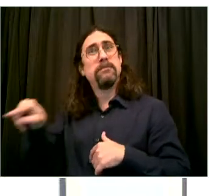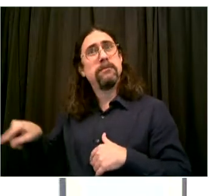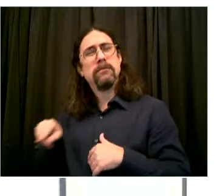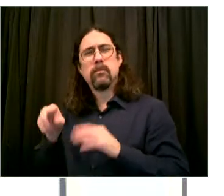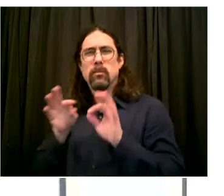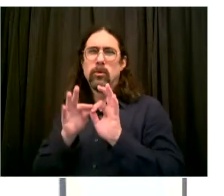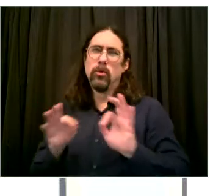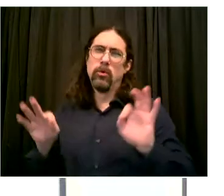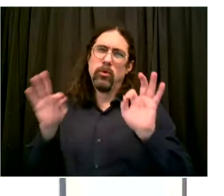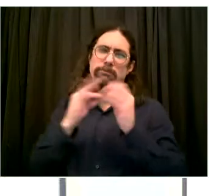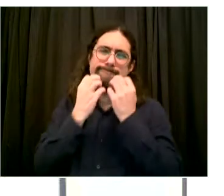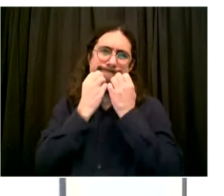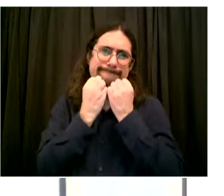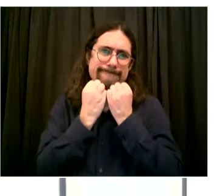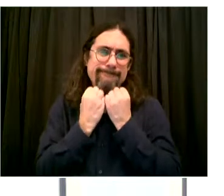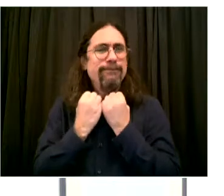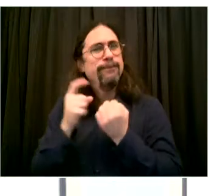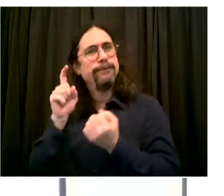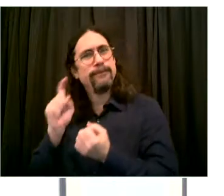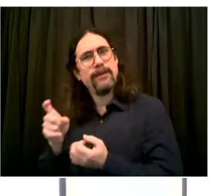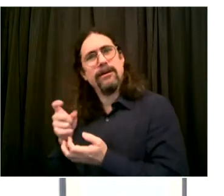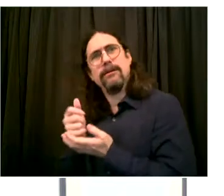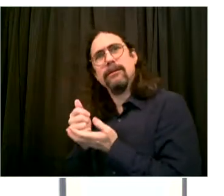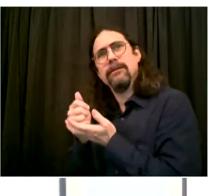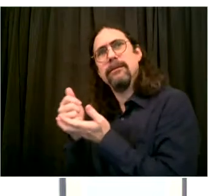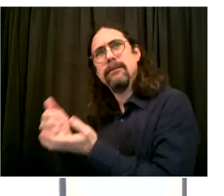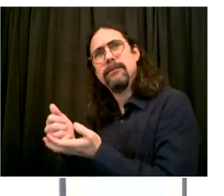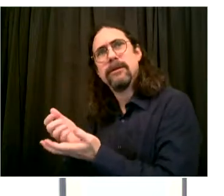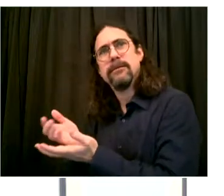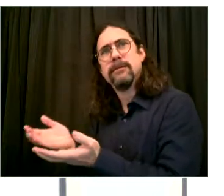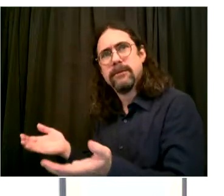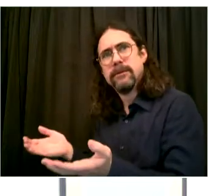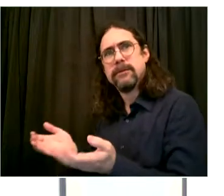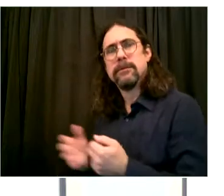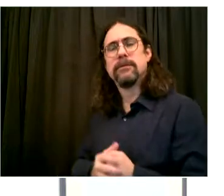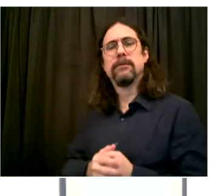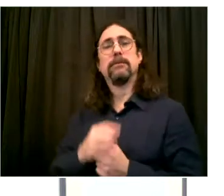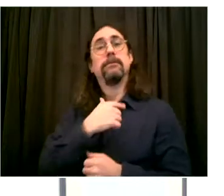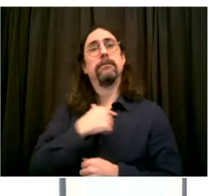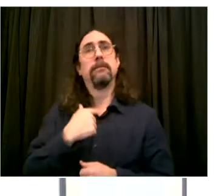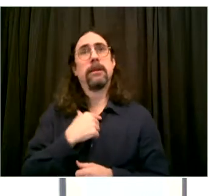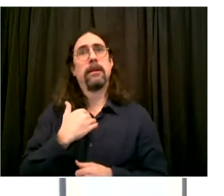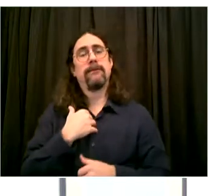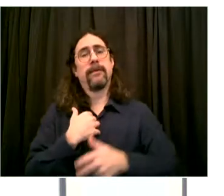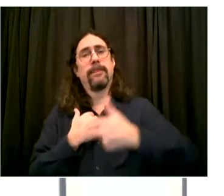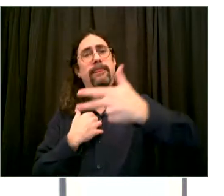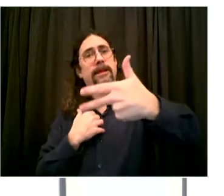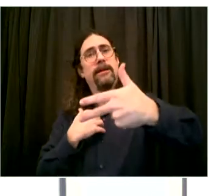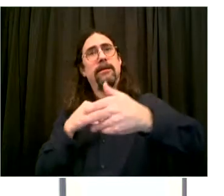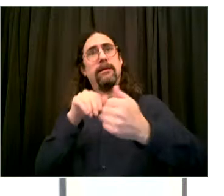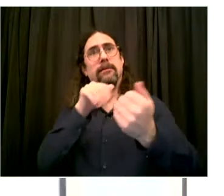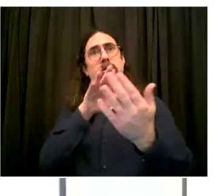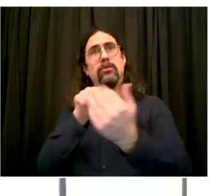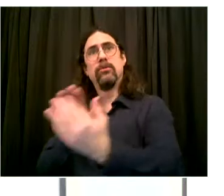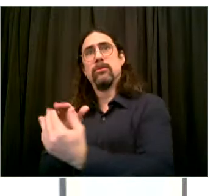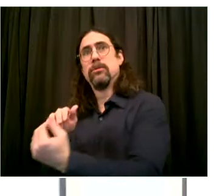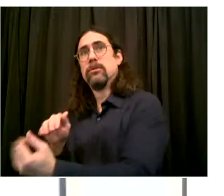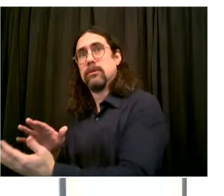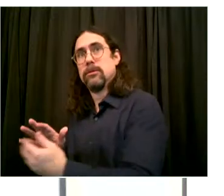AS THE E MAYOR HAS ALLUDED TO WE ARE THINKING ABOUT THIS IN THREE PRIMARY